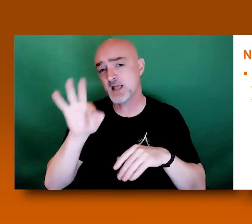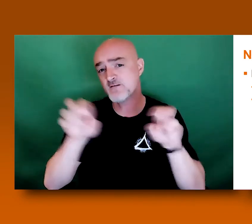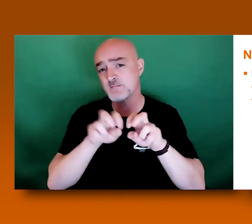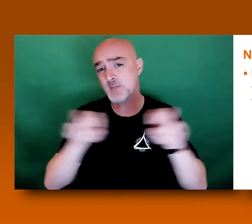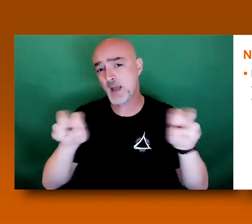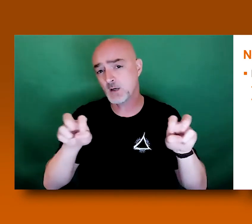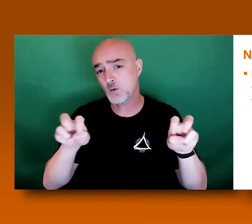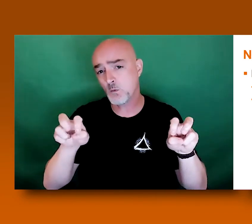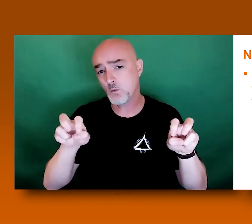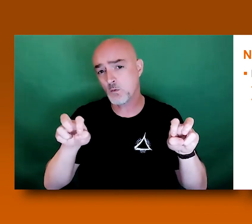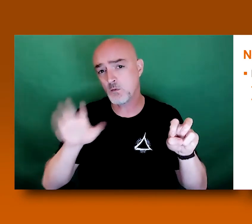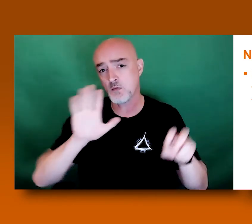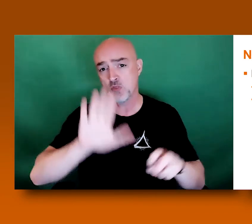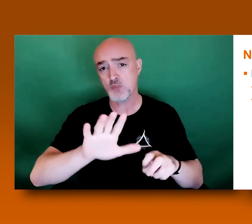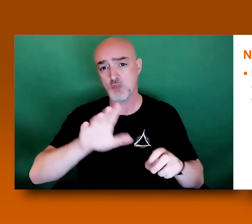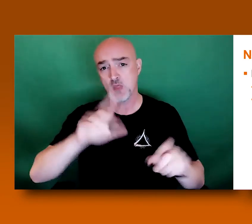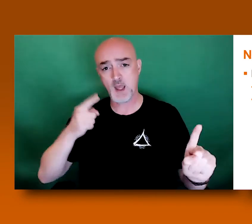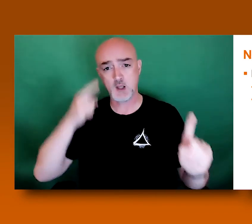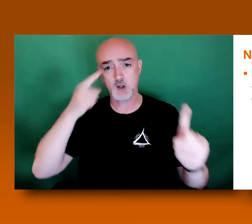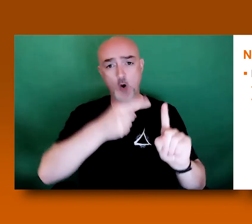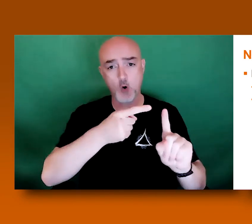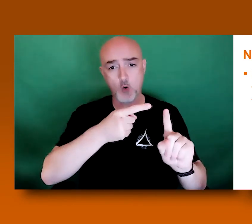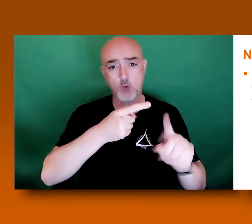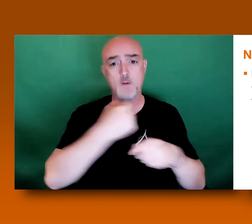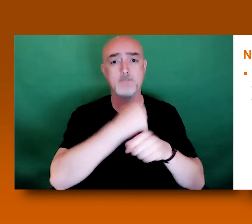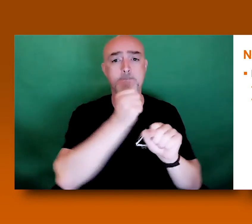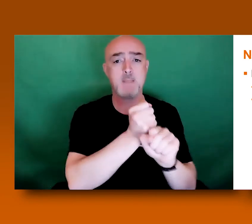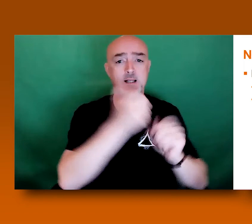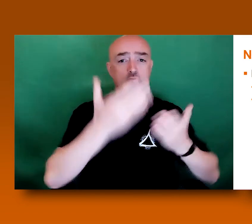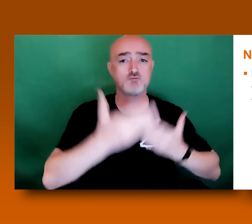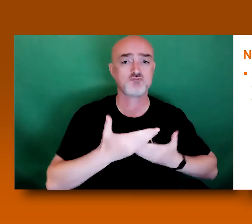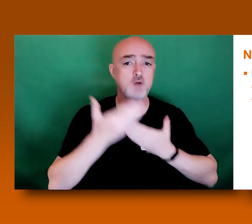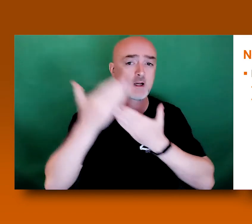the NSF panel might have a very specific goal